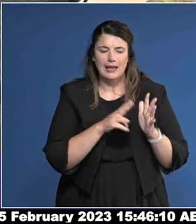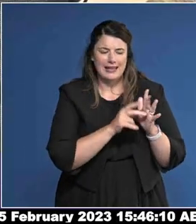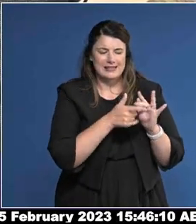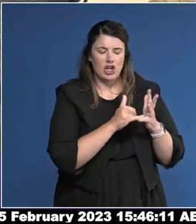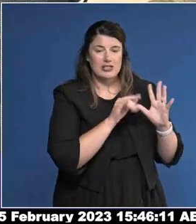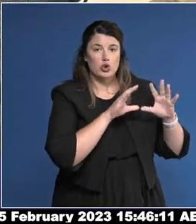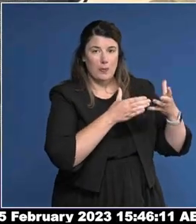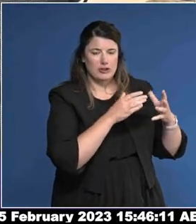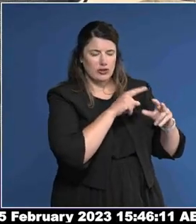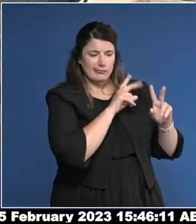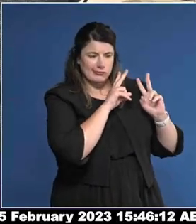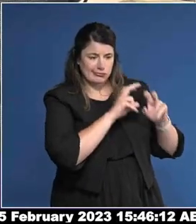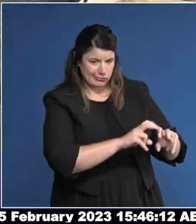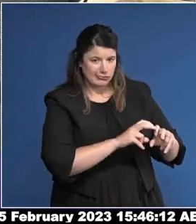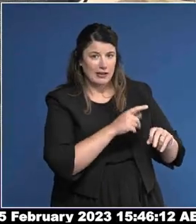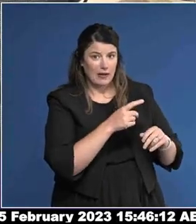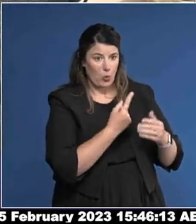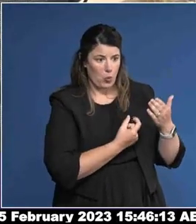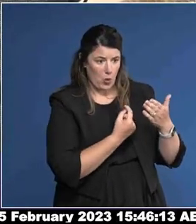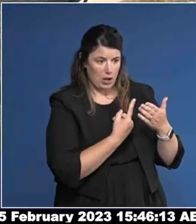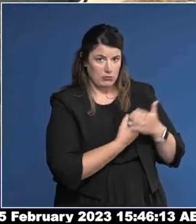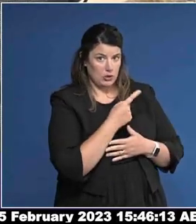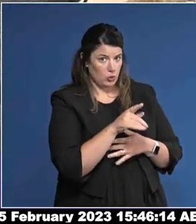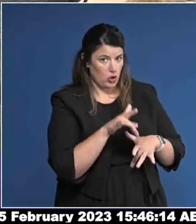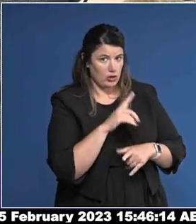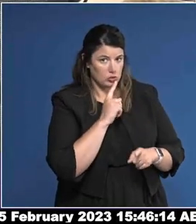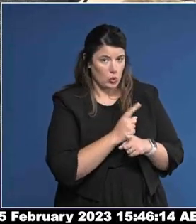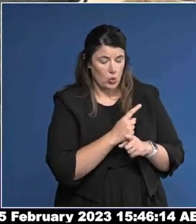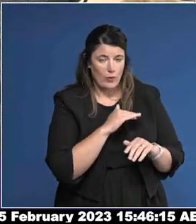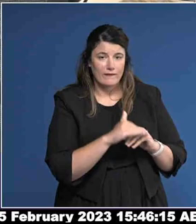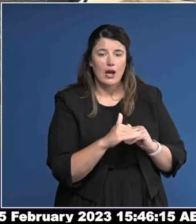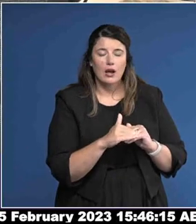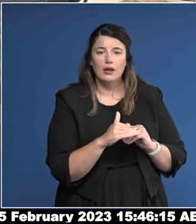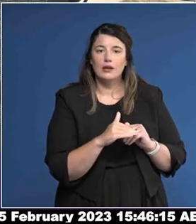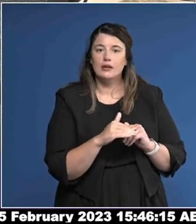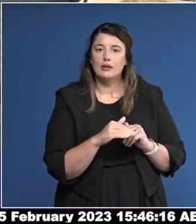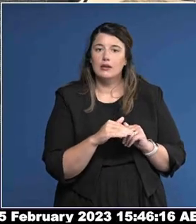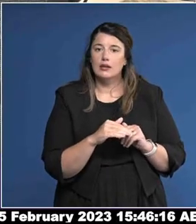of then was the - the observation in relation to service agreements.